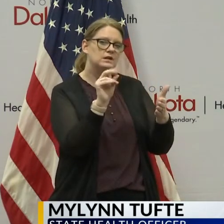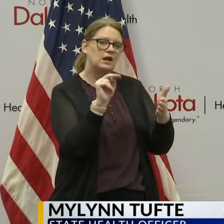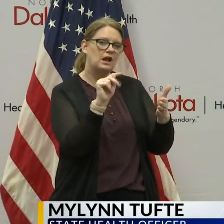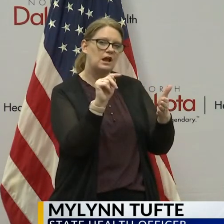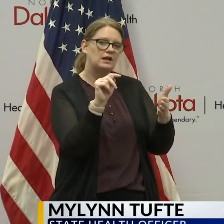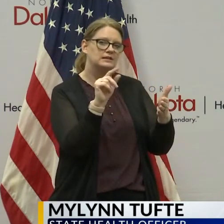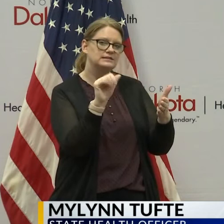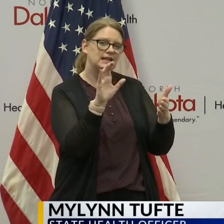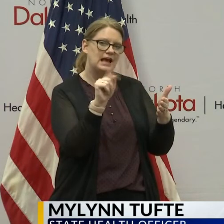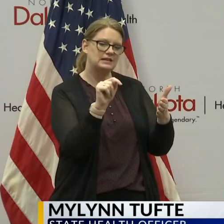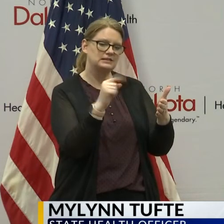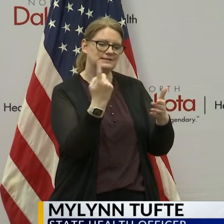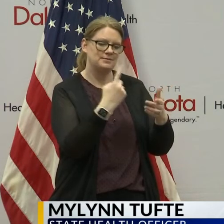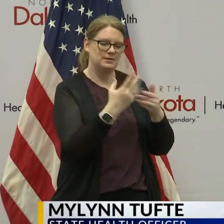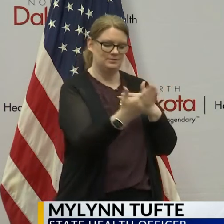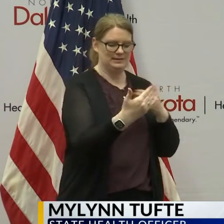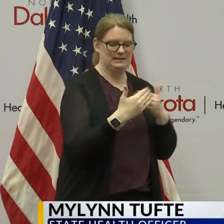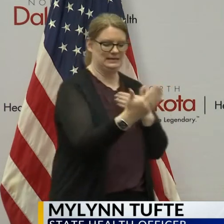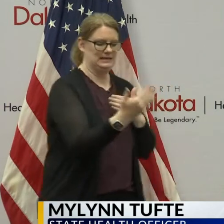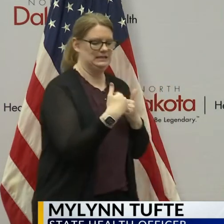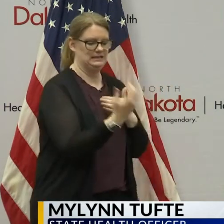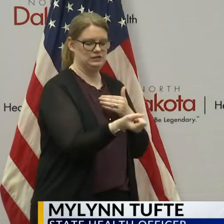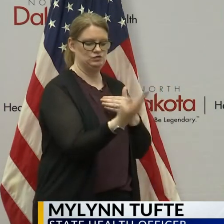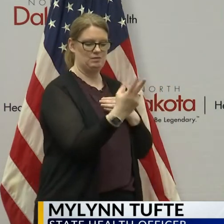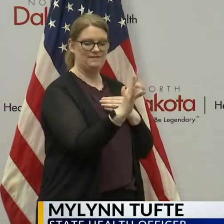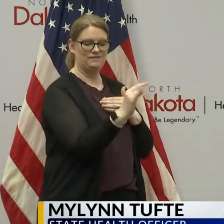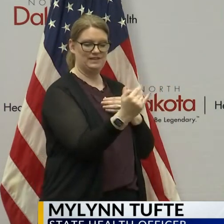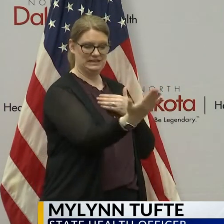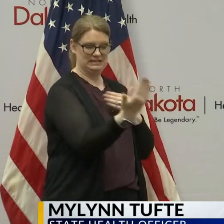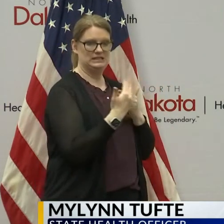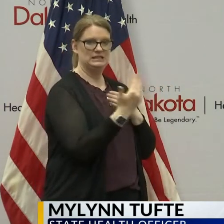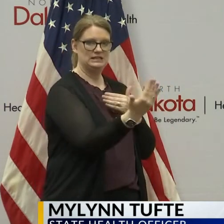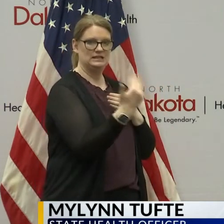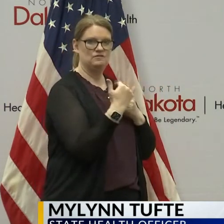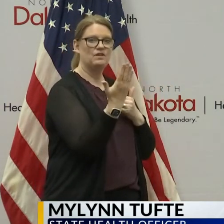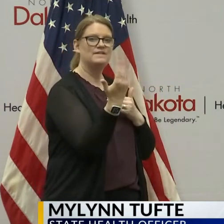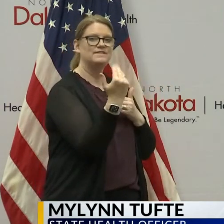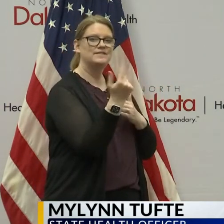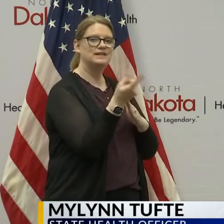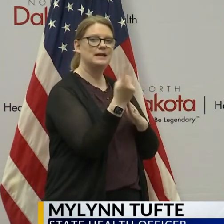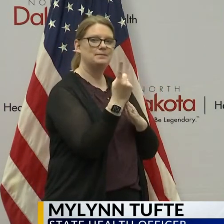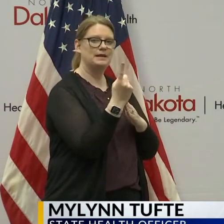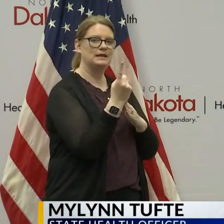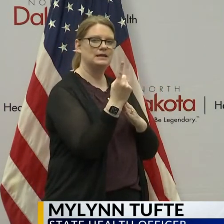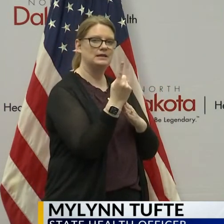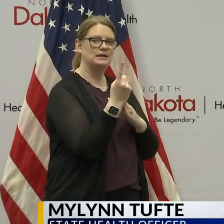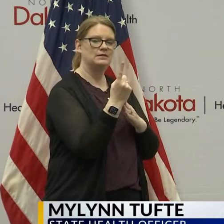EXTENDED BY HEALTH INVESTIGATORS. TO LOOK AT THE PERSON THEY HAVE BEEN IN CONTACT WITH GOOD IN CLOSE CONTACT ANYONE WHO HAS